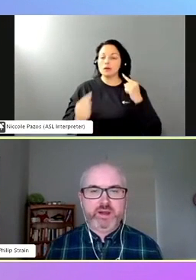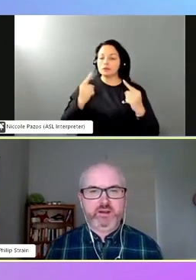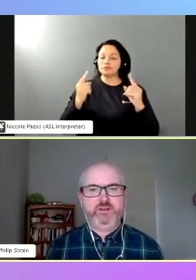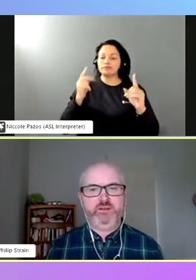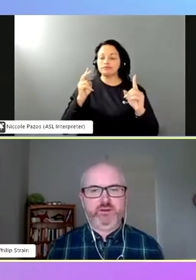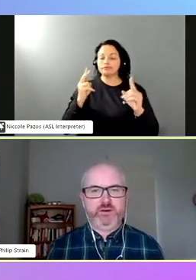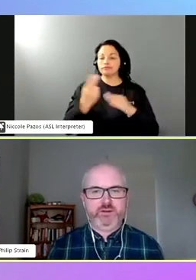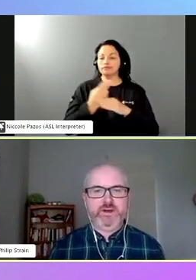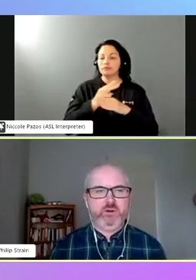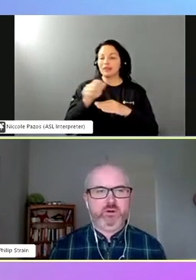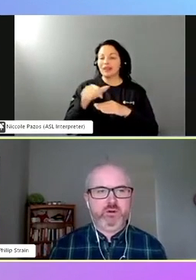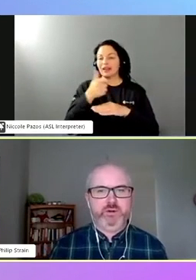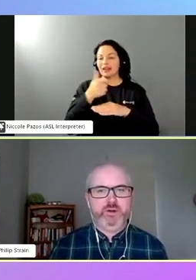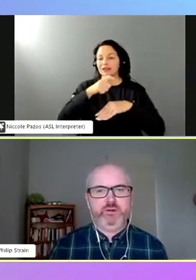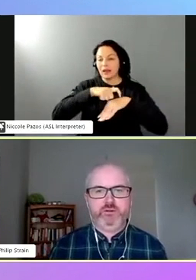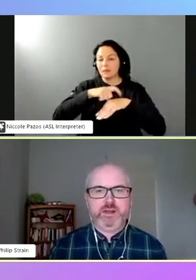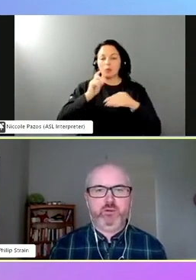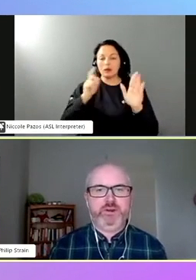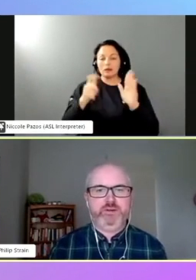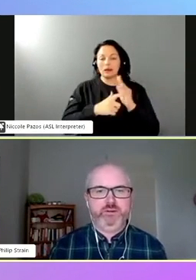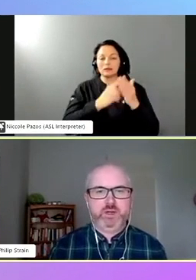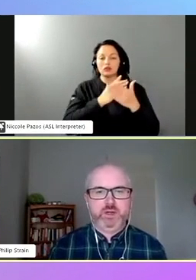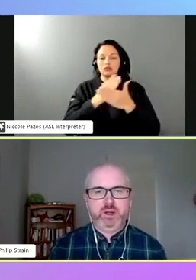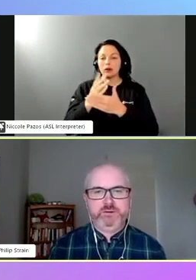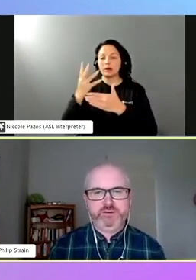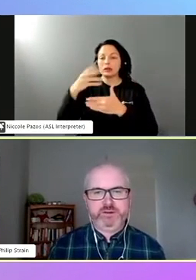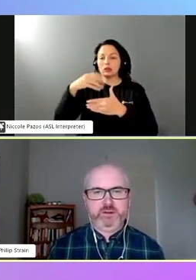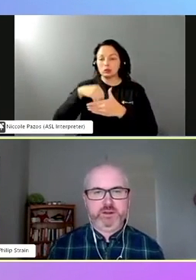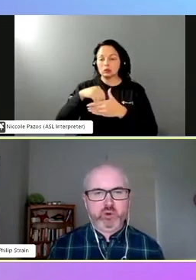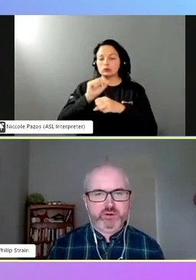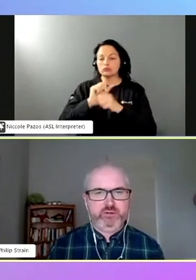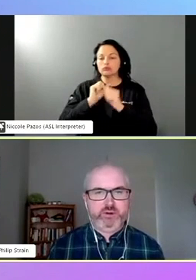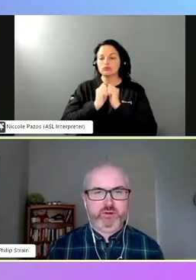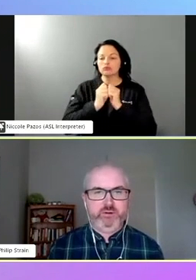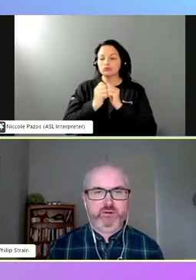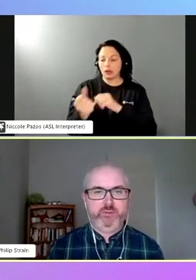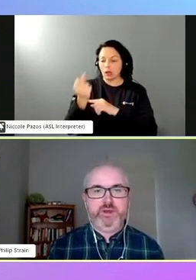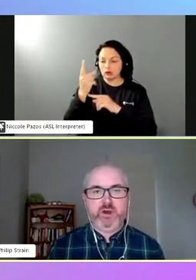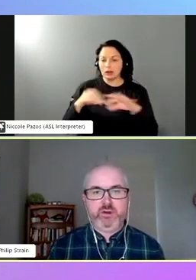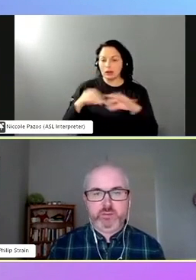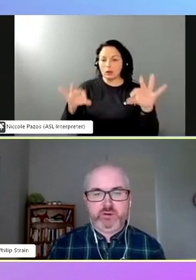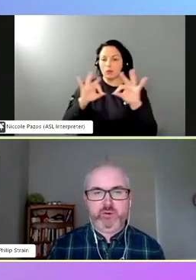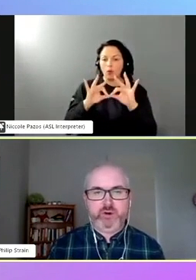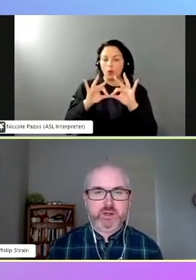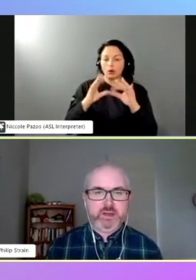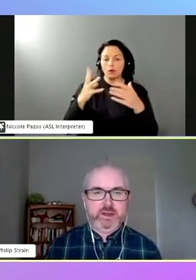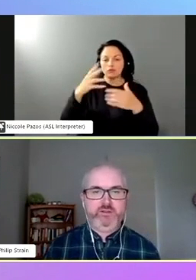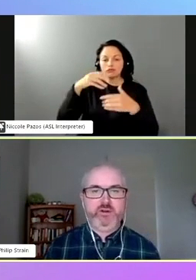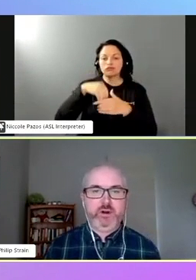We can use the angle into the desired direction and the direction of the distance vector from one